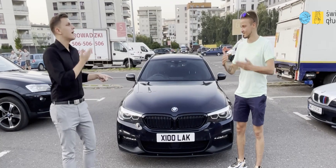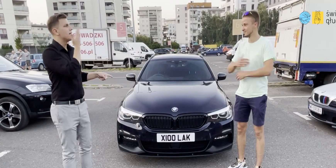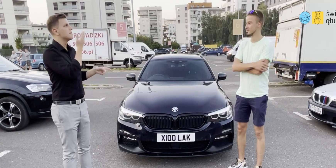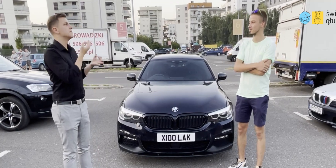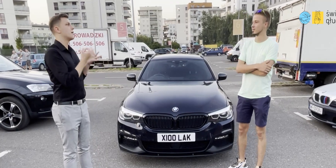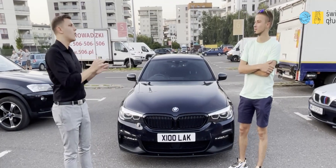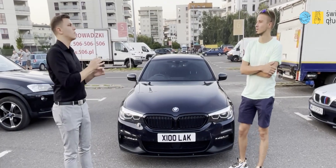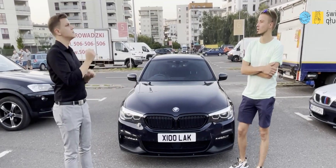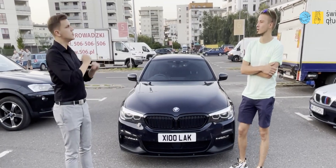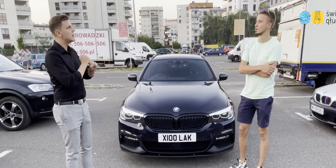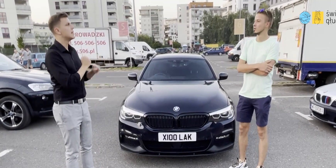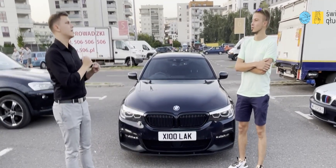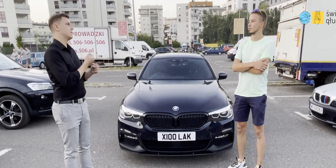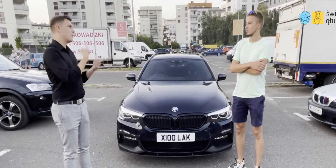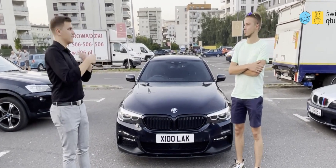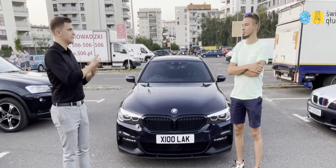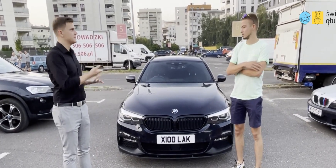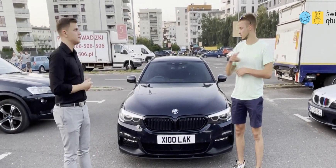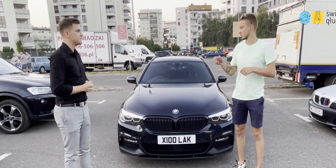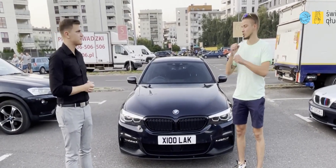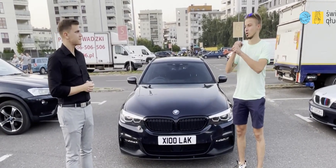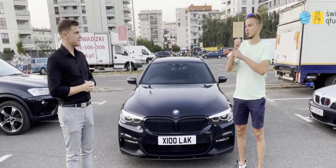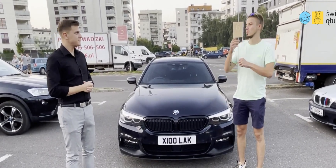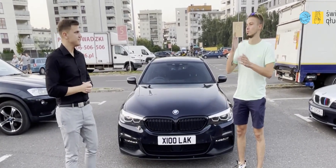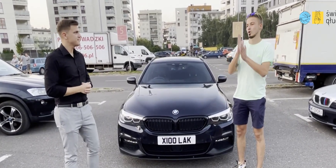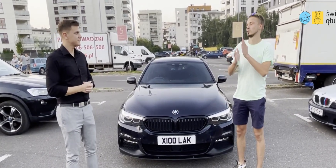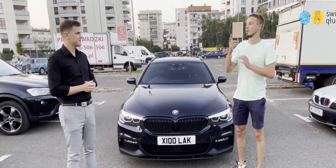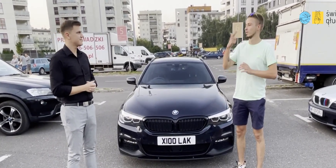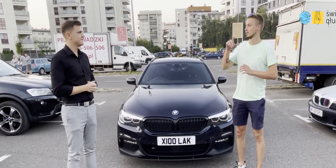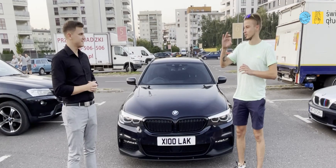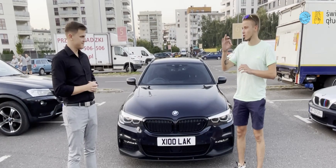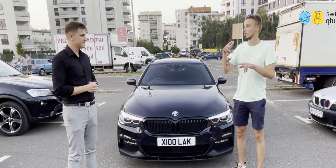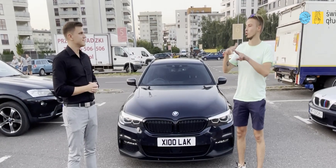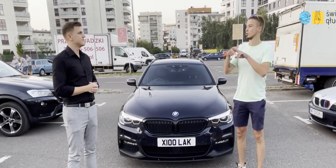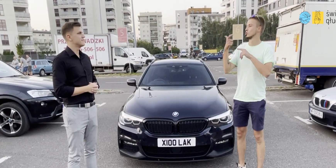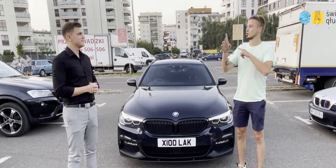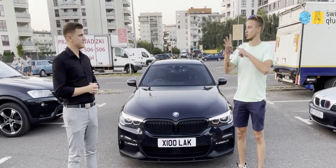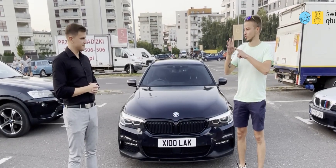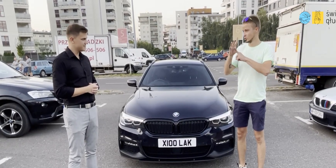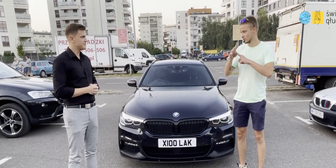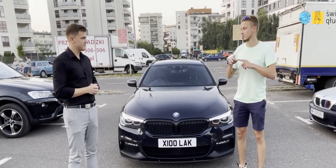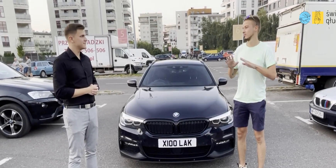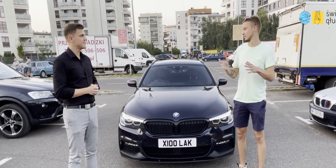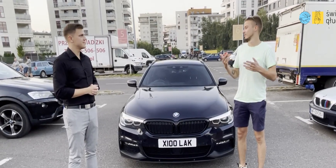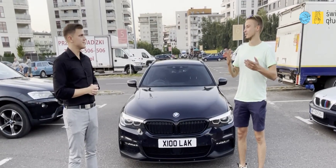tell us about him, about the engine... [G]: It's a simple 2.0 engine, 190 hp.